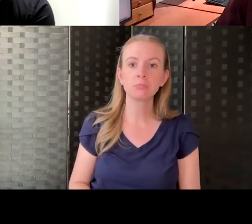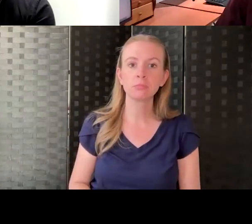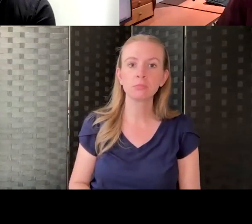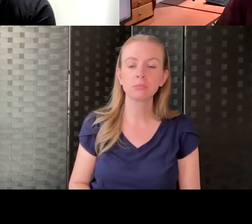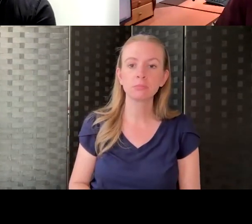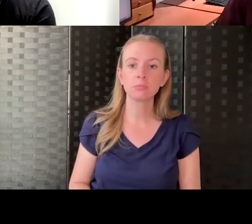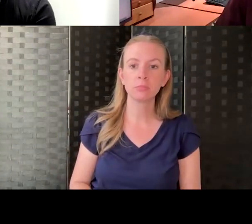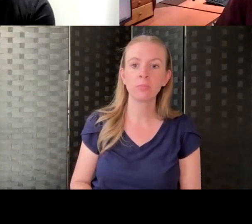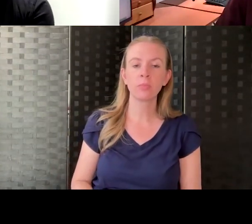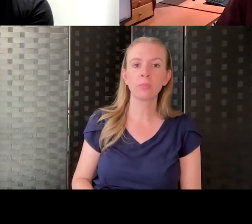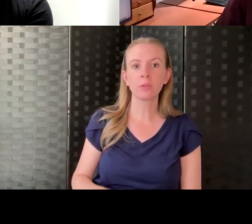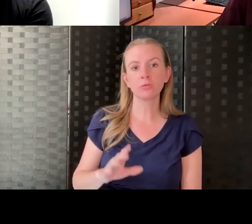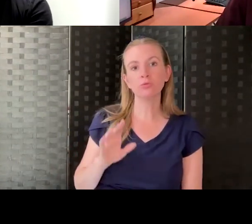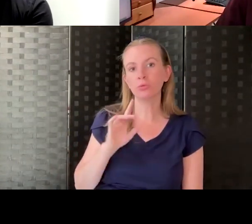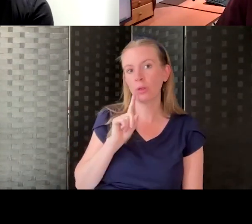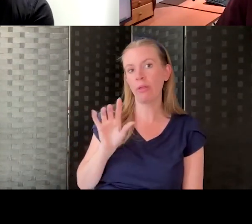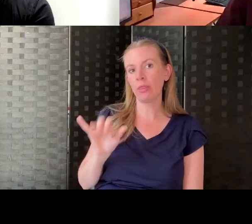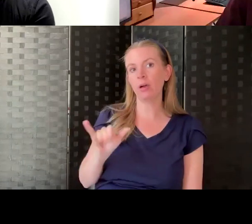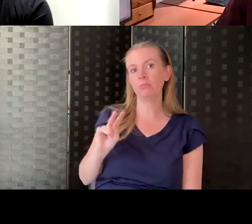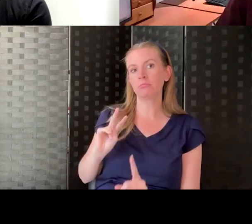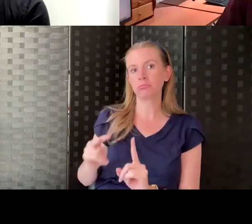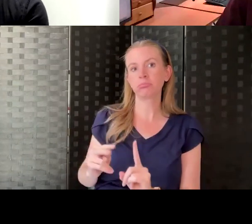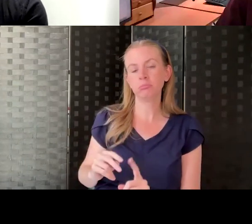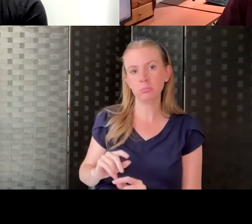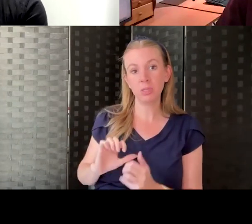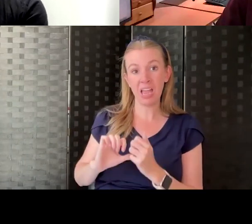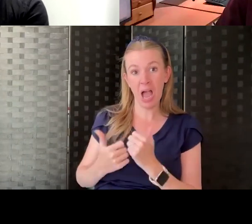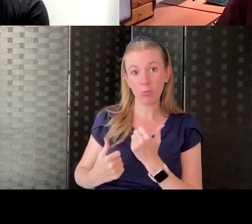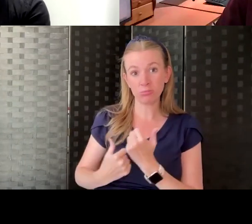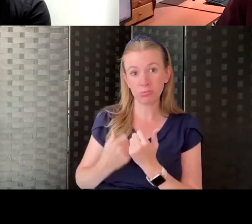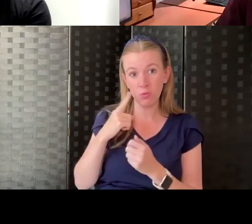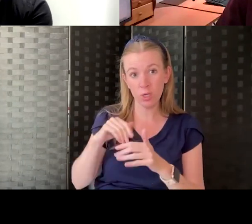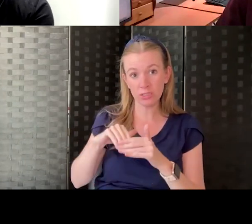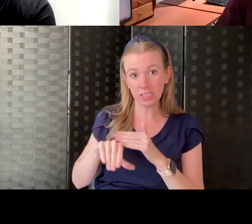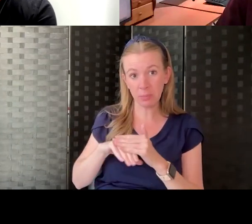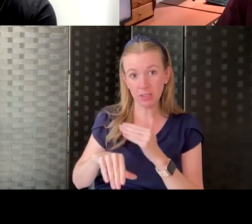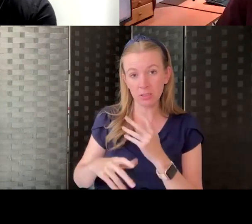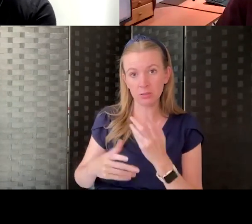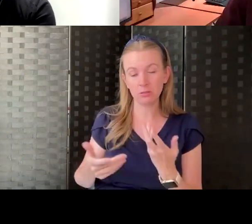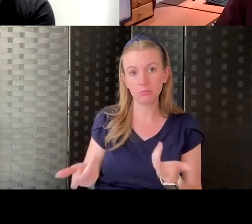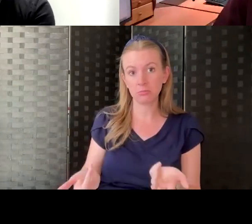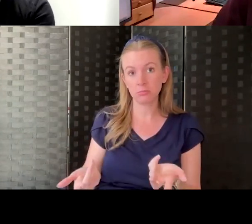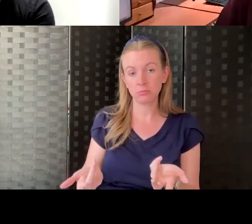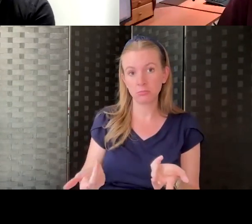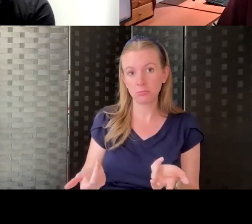Bring it back there. How do you advocate for the accessibility side of it? Tell them you were